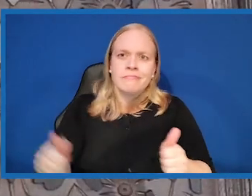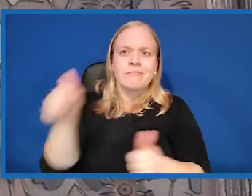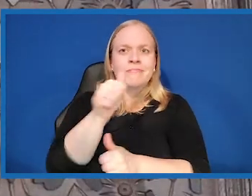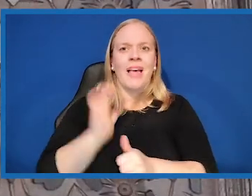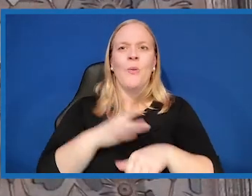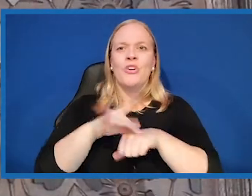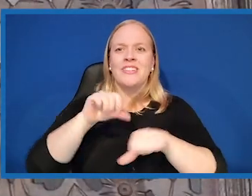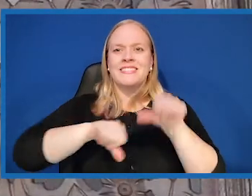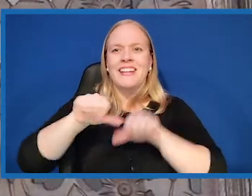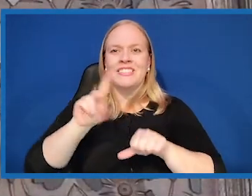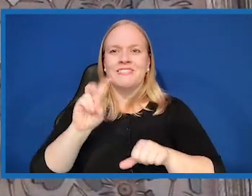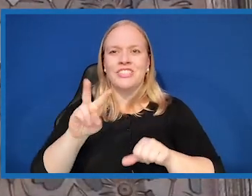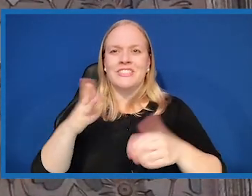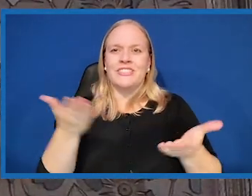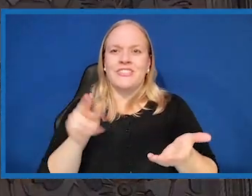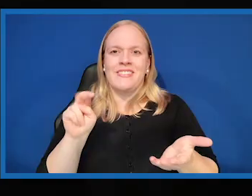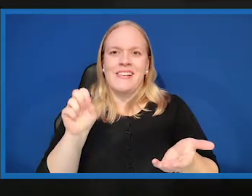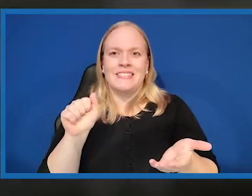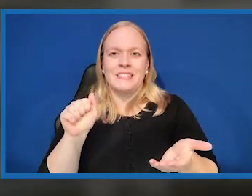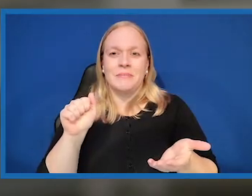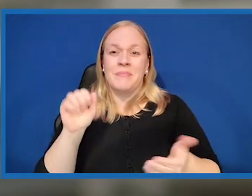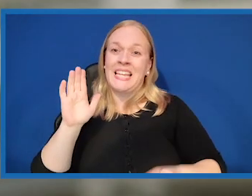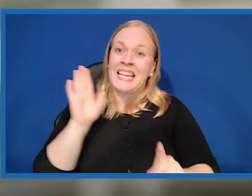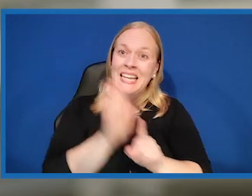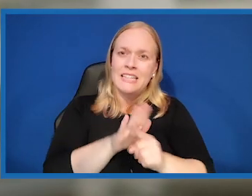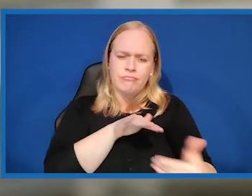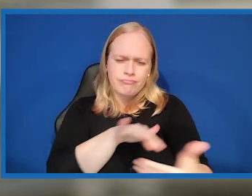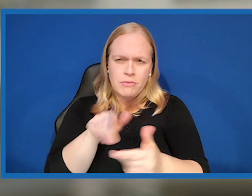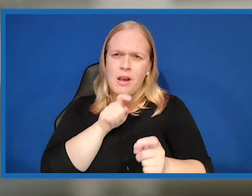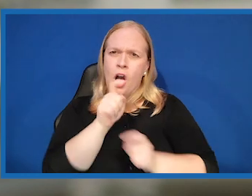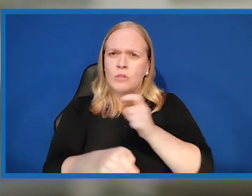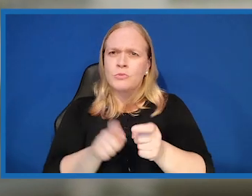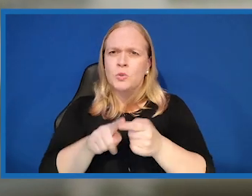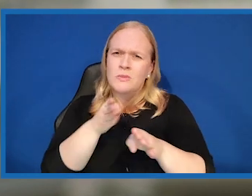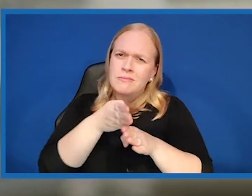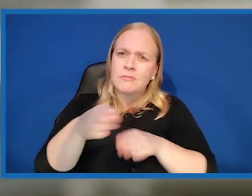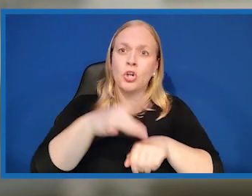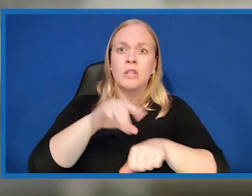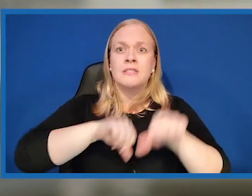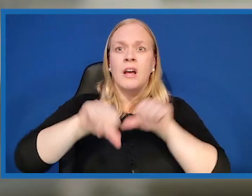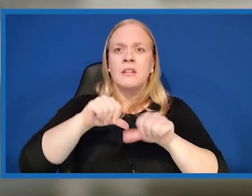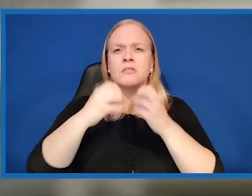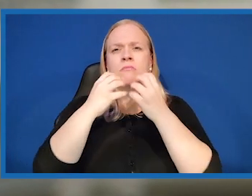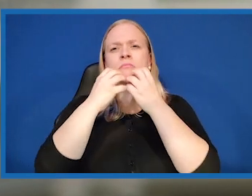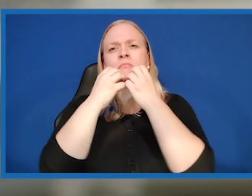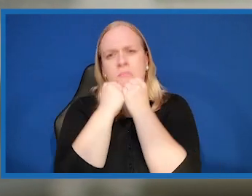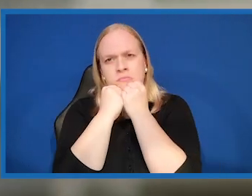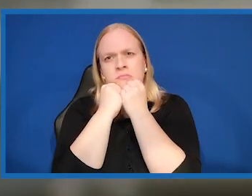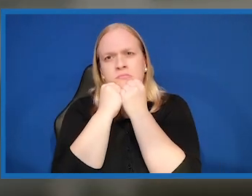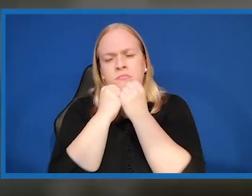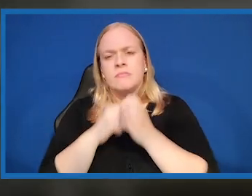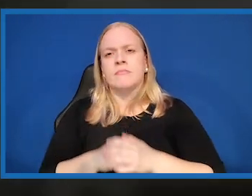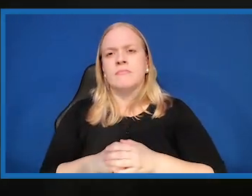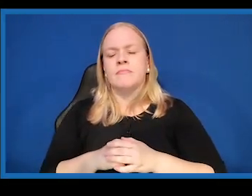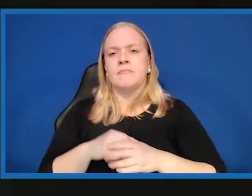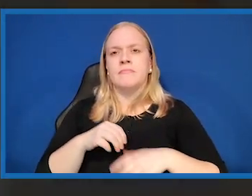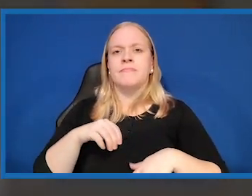EARTH SCIENCE WERE INVALUABLE. MY STORY IS LIKELY QUITE